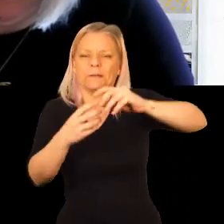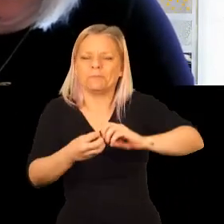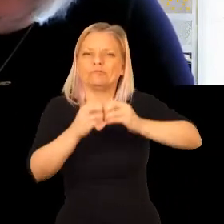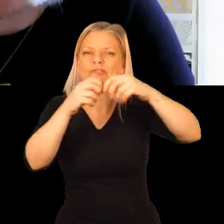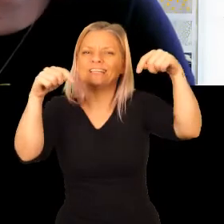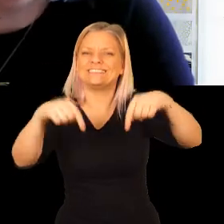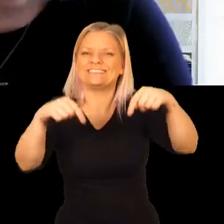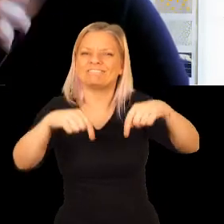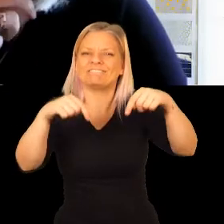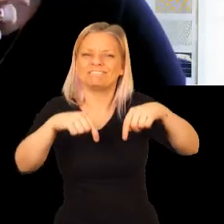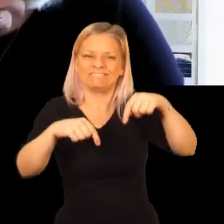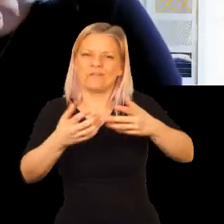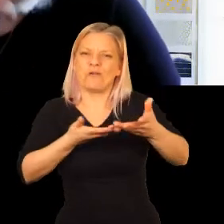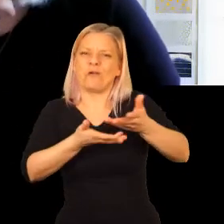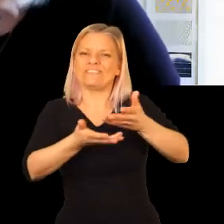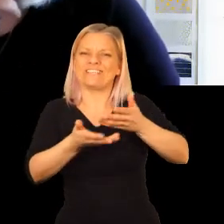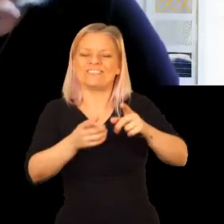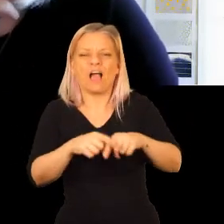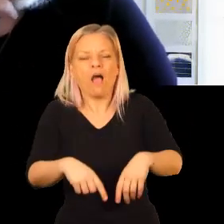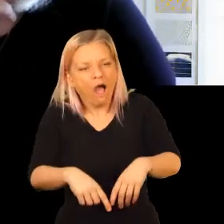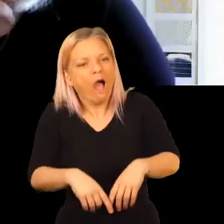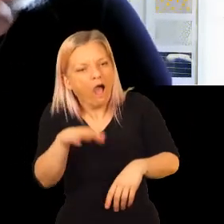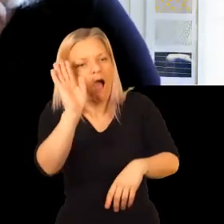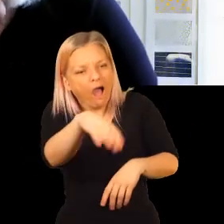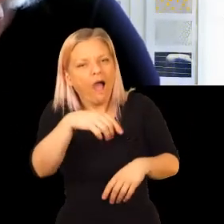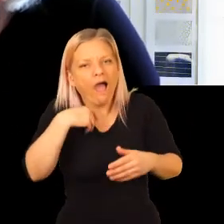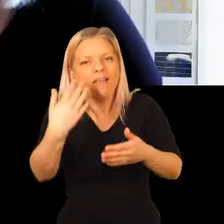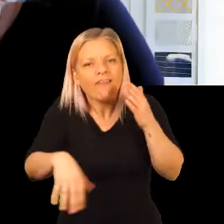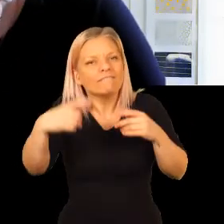co-creating this shared wisdom so we'll have a conversation go ha i never thought about it